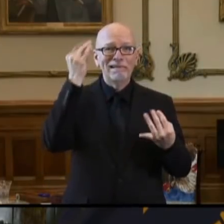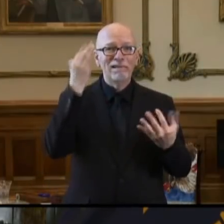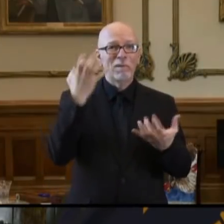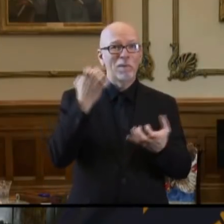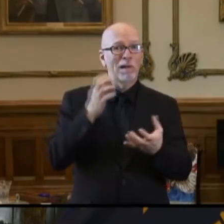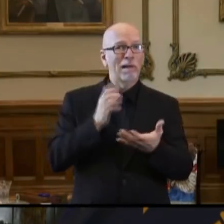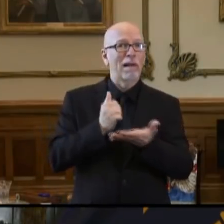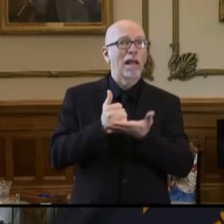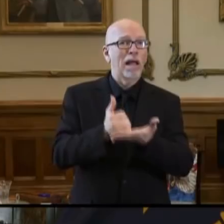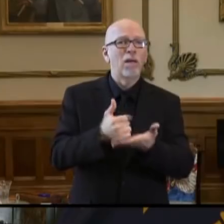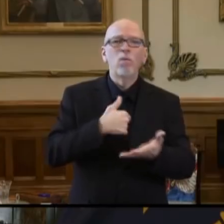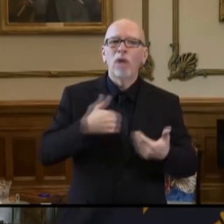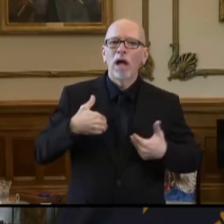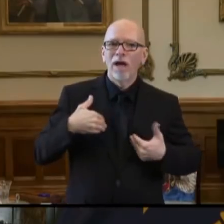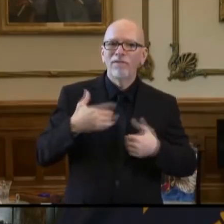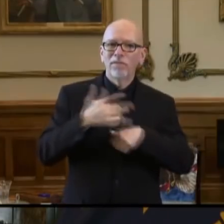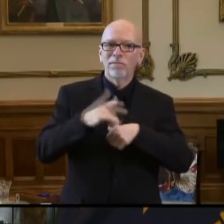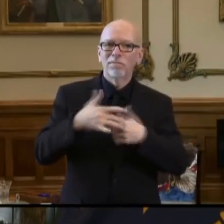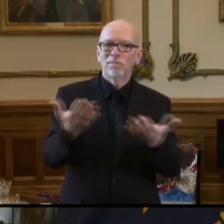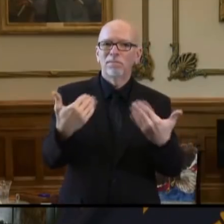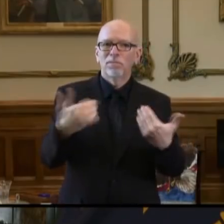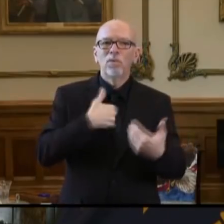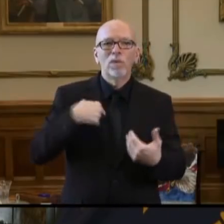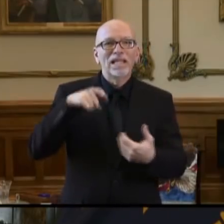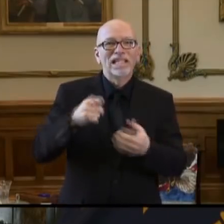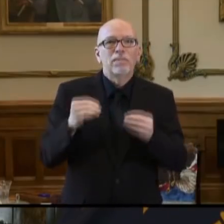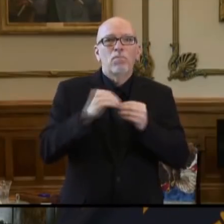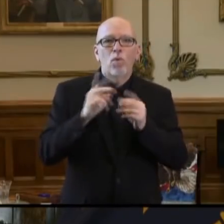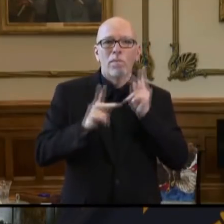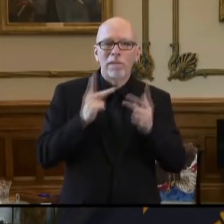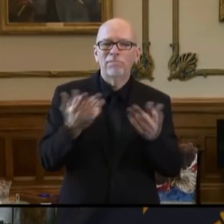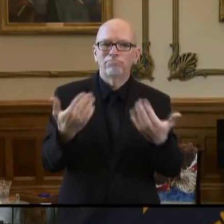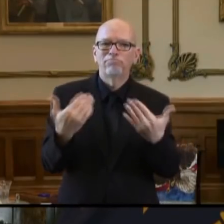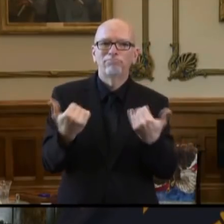WE ARE. AND IF YOU'RE CONTENT PLAYING PITCHING IN THERE'S